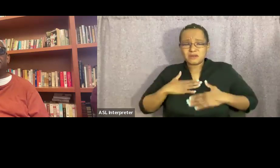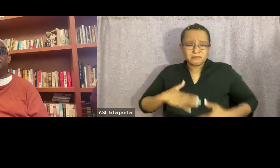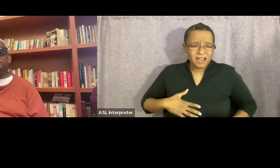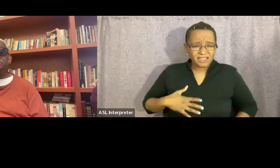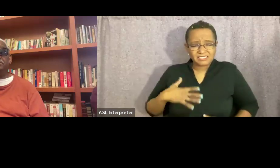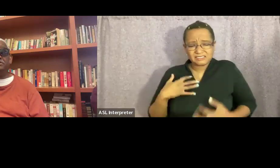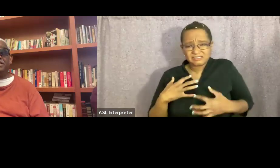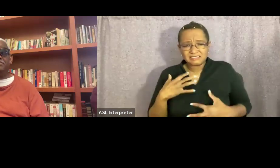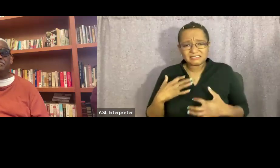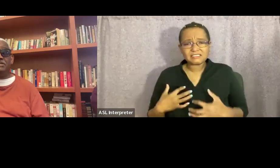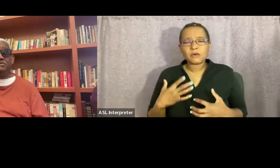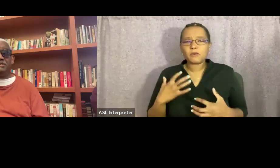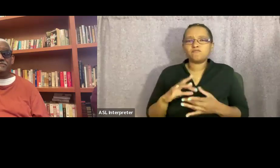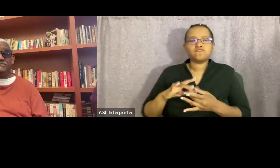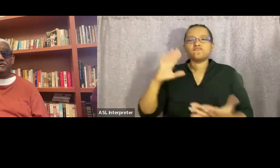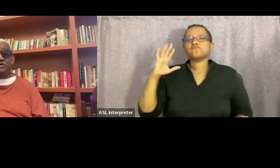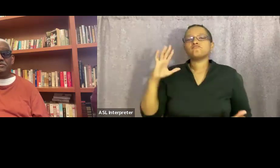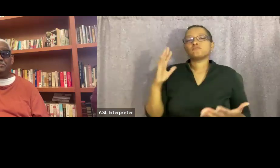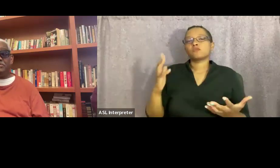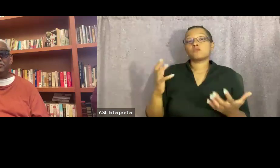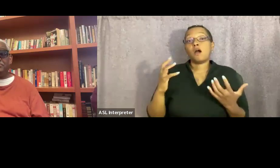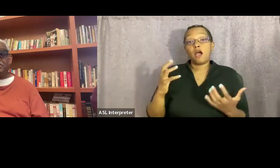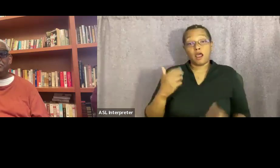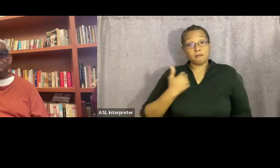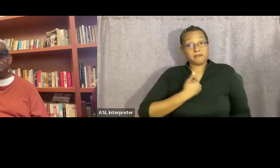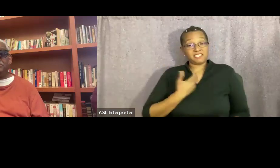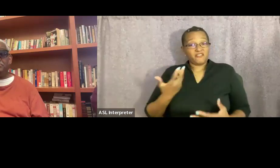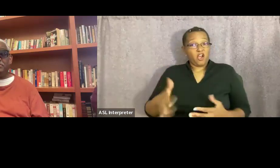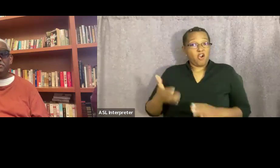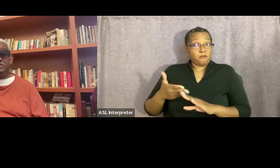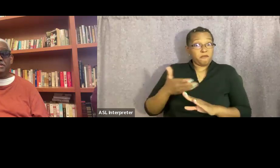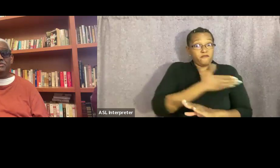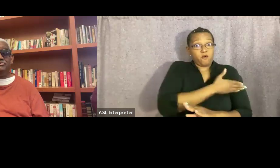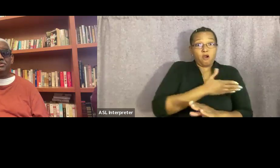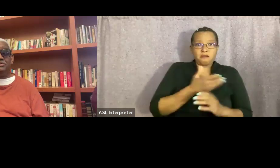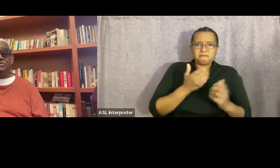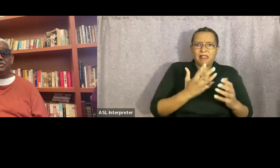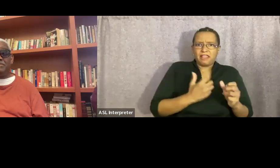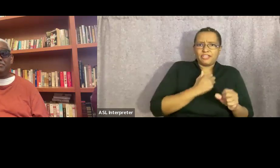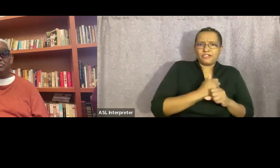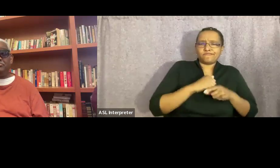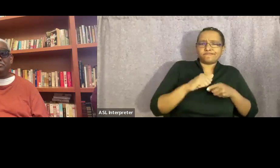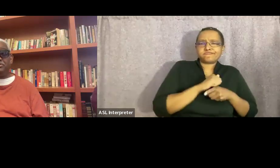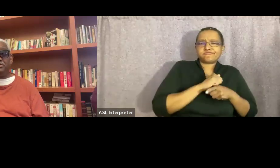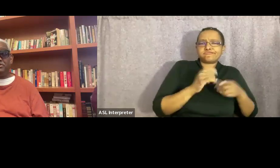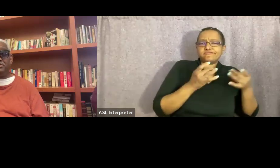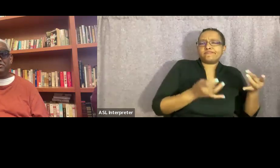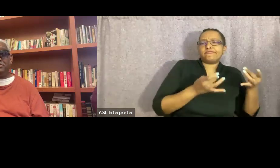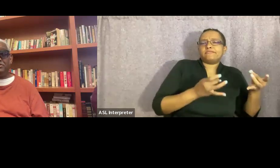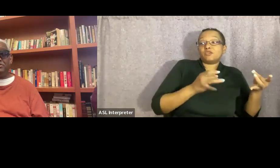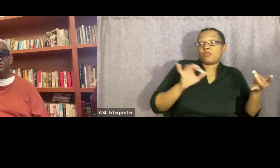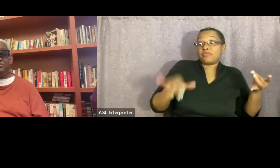And because I have been meditating for a number of years I knew this would be just the opportunity so